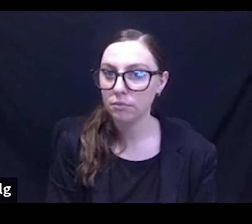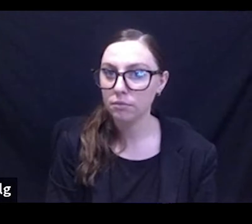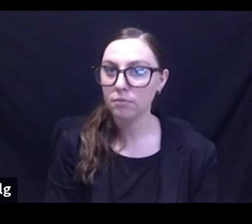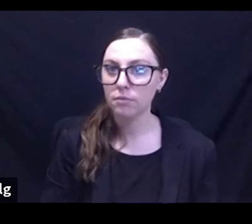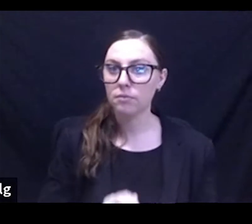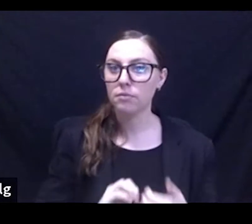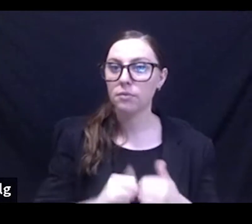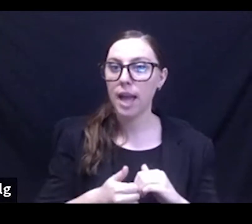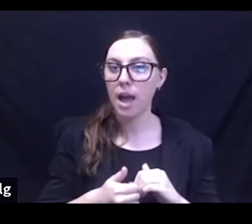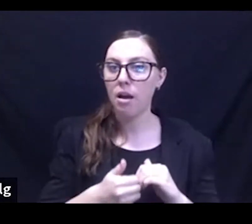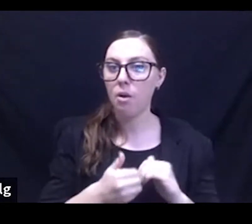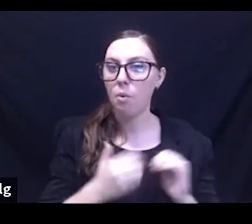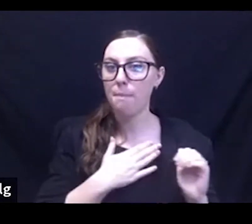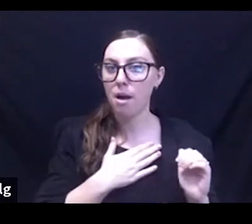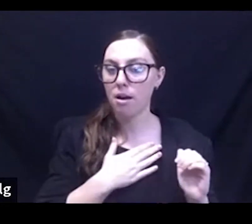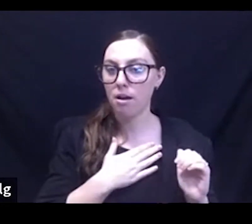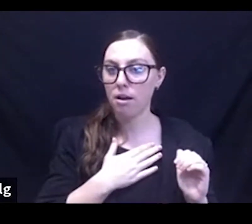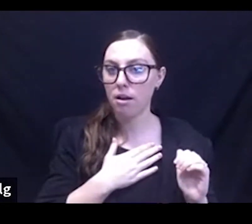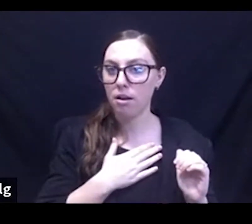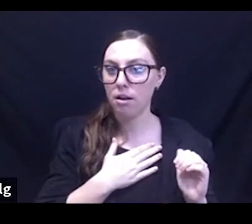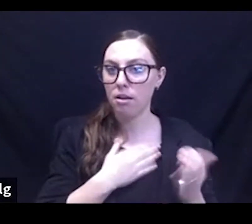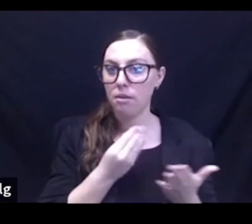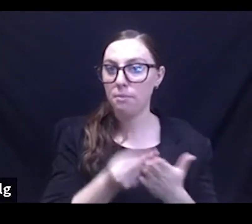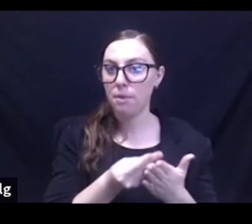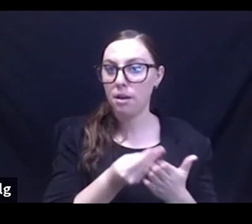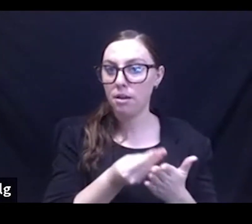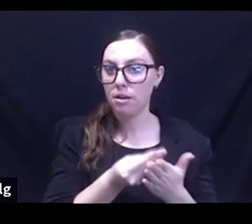Michael: How my money was